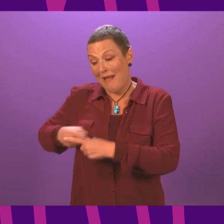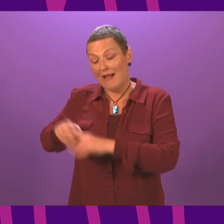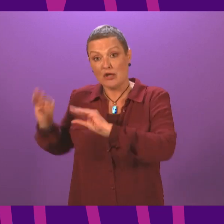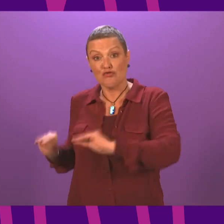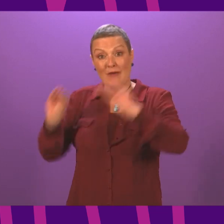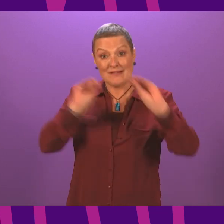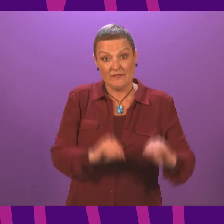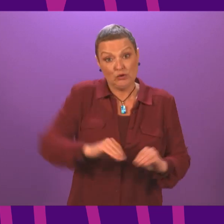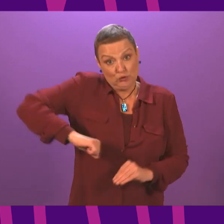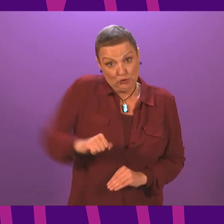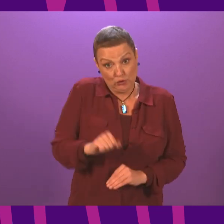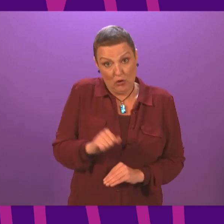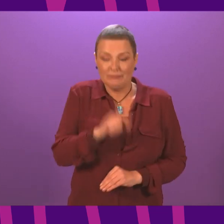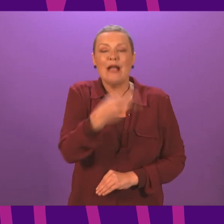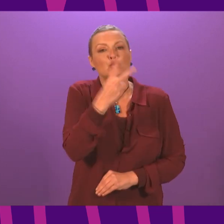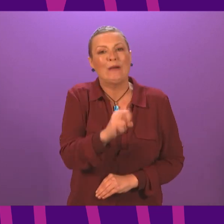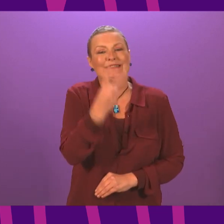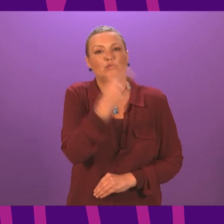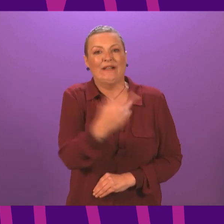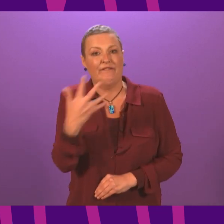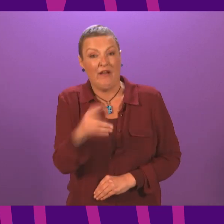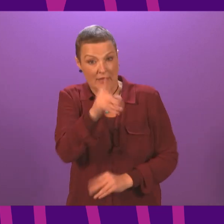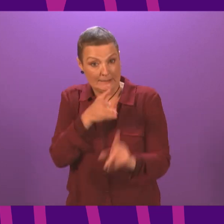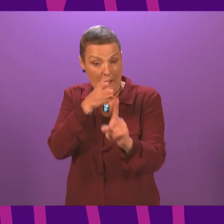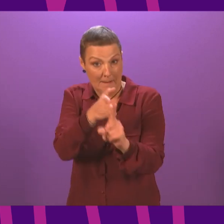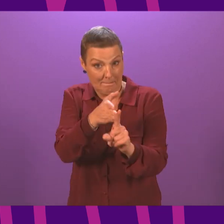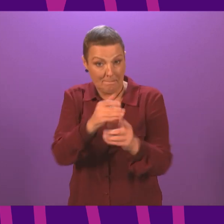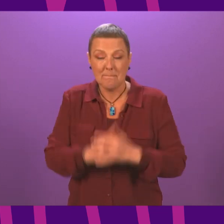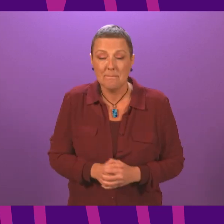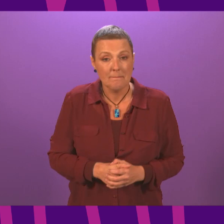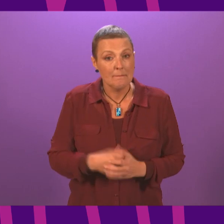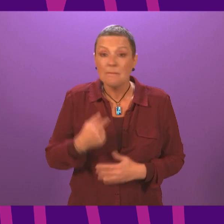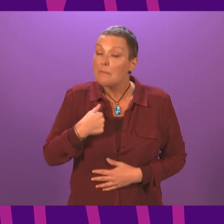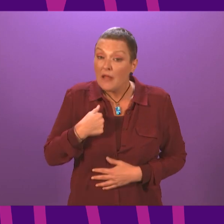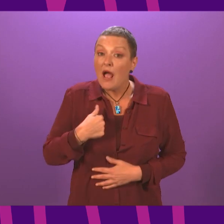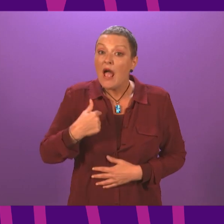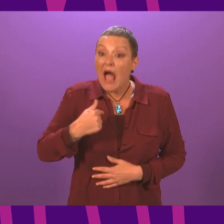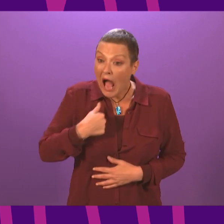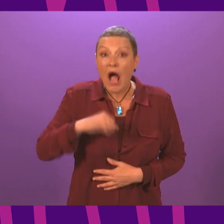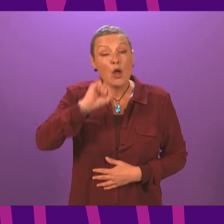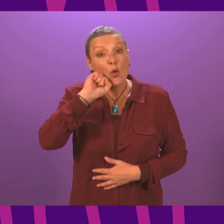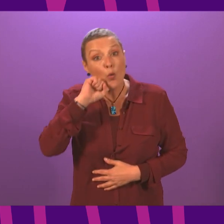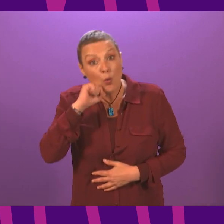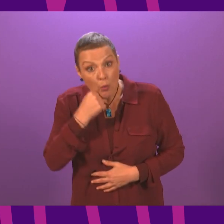in line with the timetable I announced last year, although, as I have always said, we will not do so if that would put people’s payments